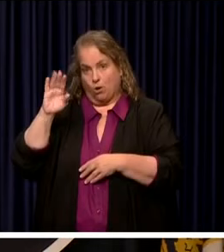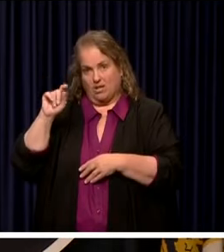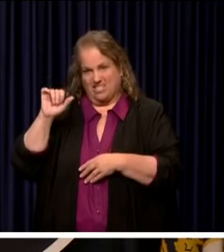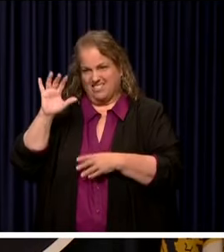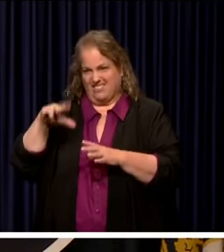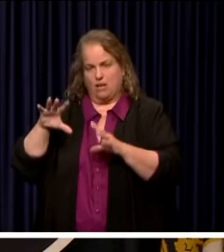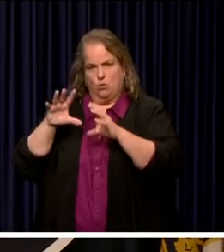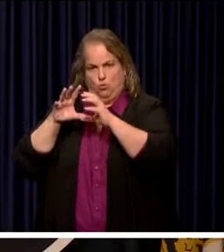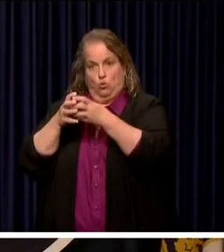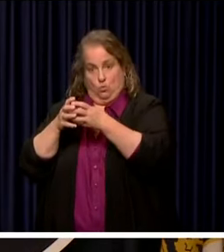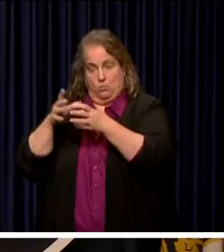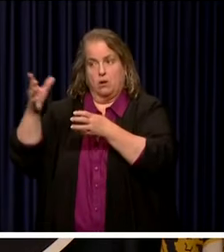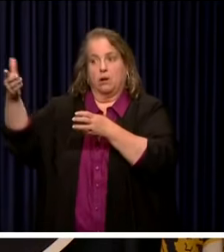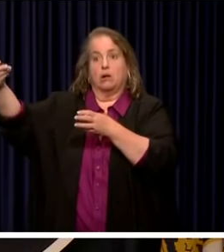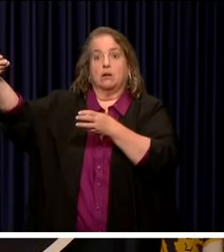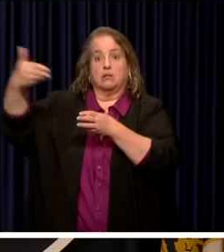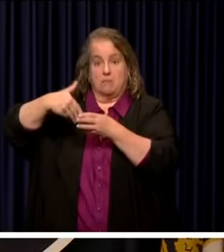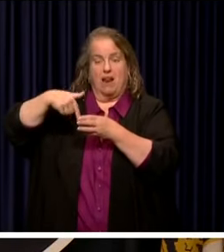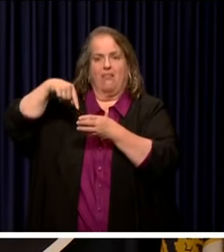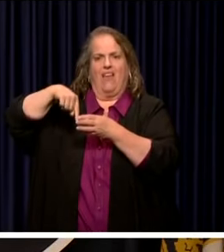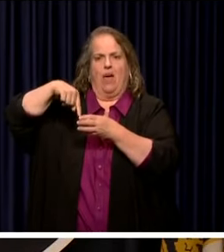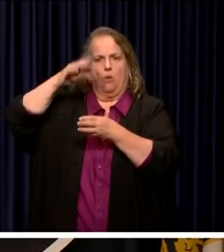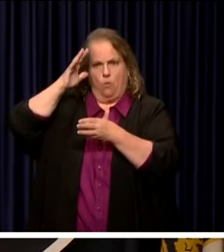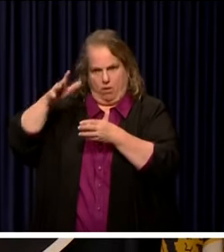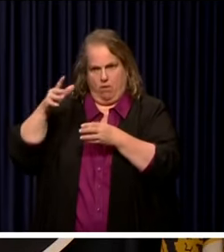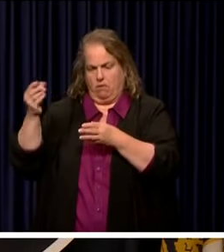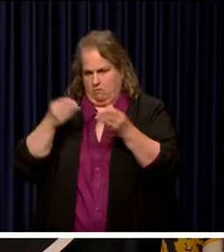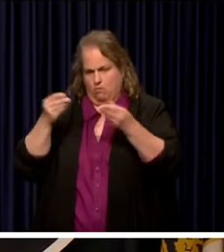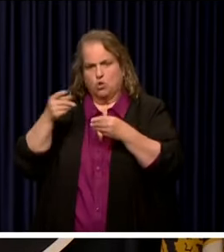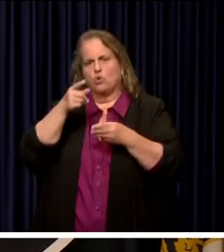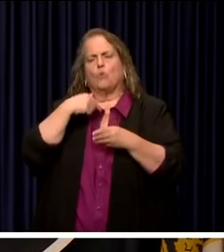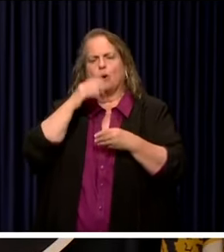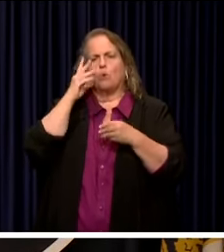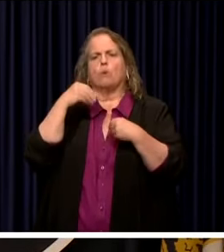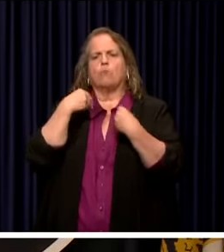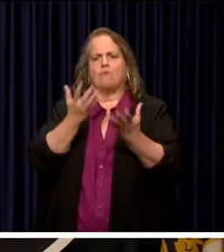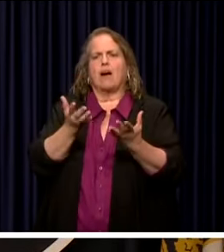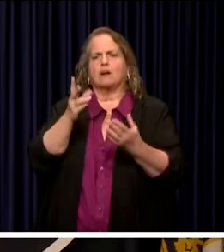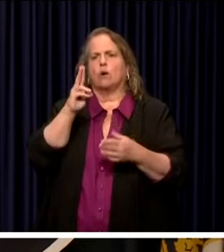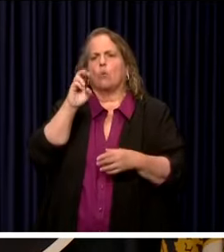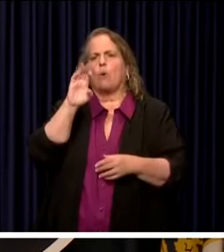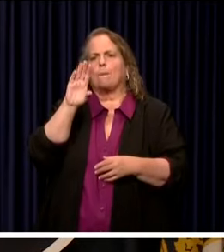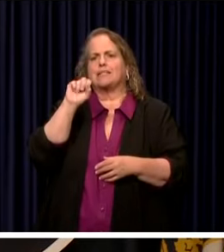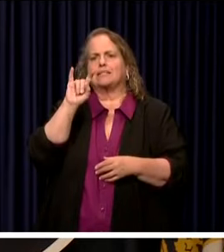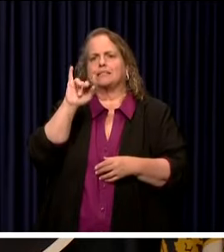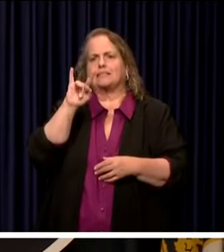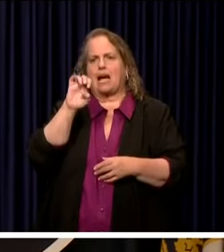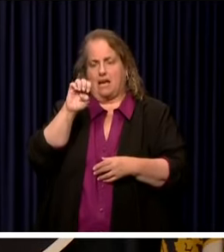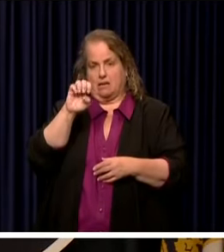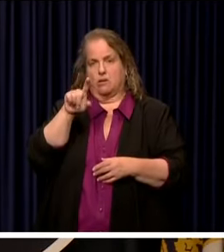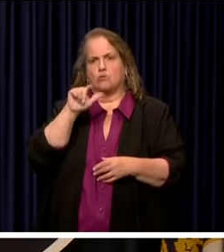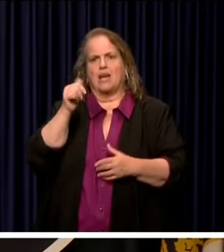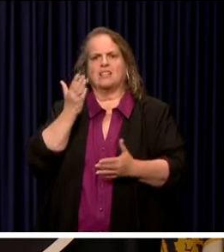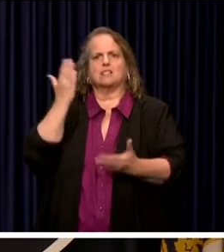TELEWORK SHOULD CONTINUE WITH EVERYBODY THAT CAN TELEWORK. TEMPERATURE CHECKS. HOW YOU HANDLE SYMPTOMATIC